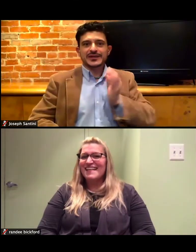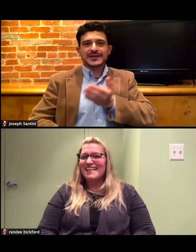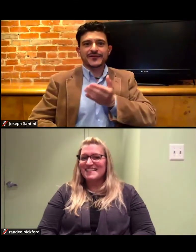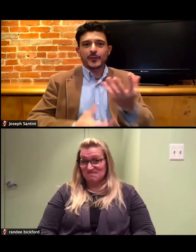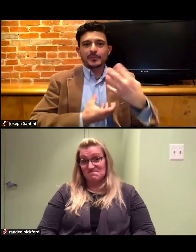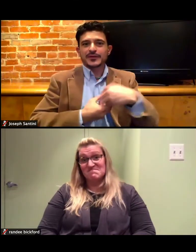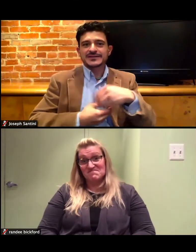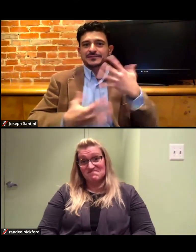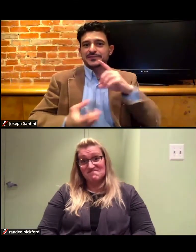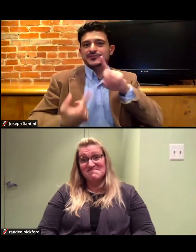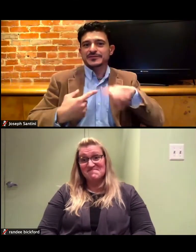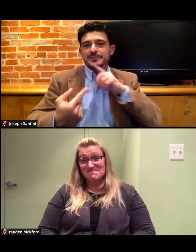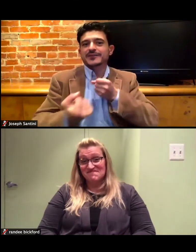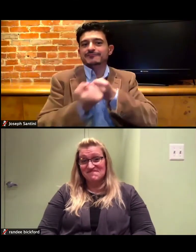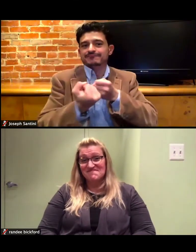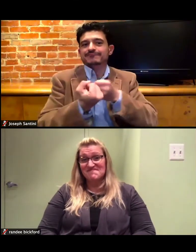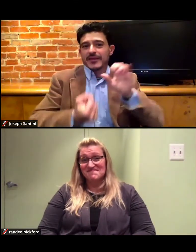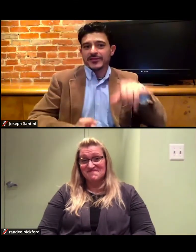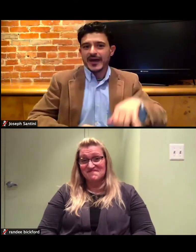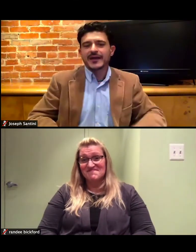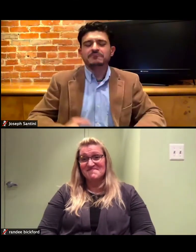Hands-on activity was 36%,